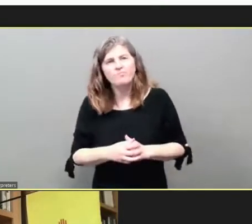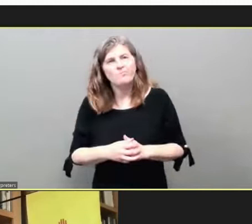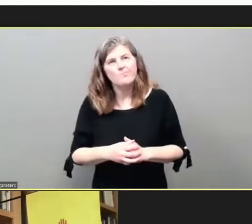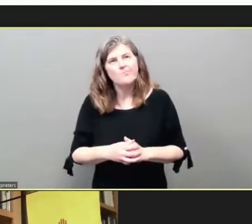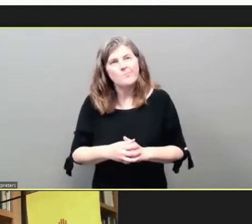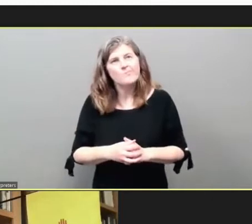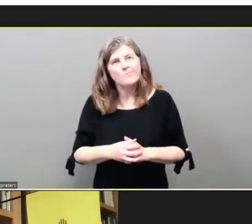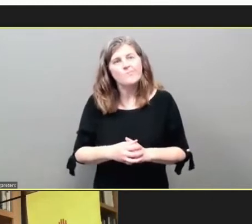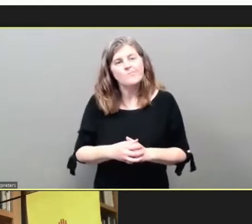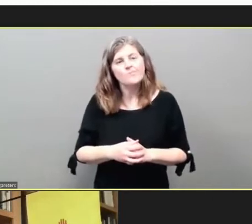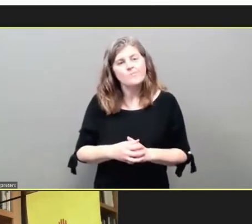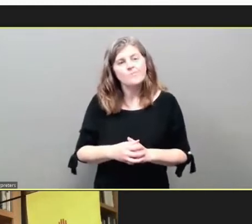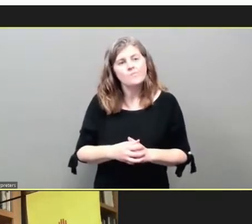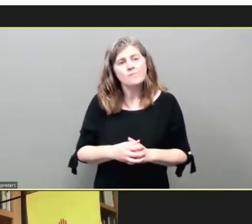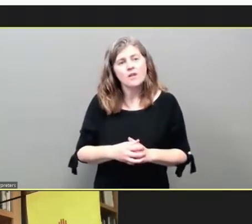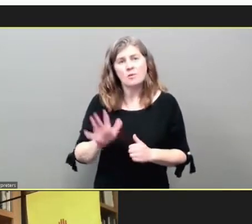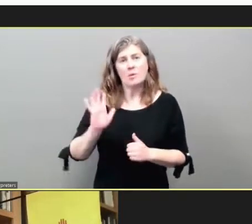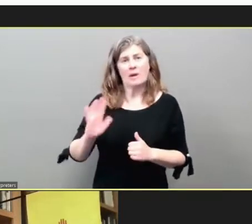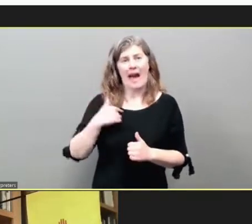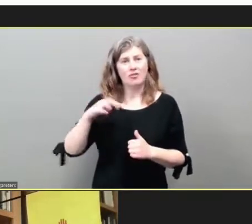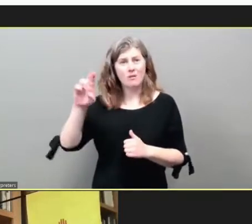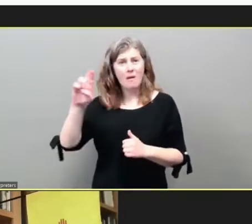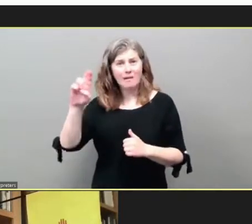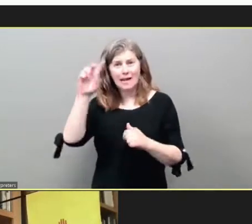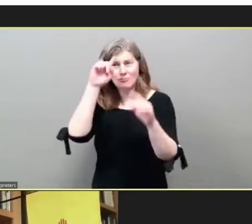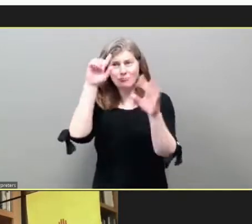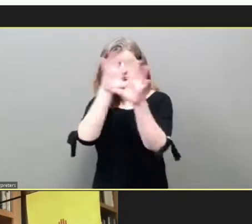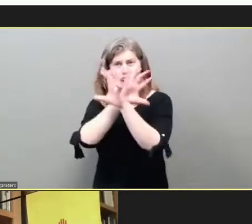Republican president really got the thing started and